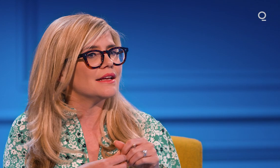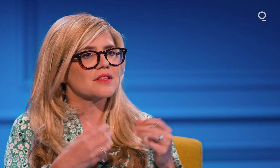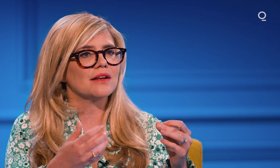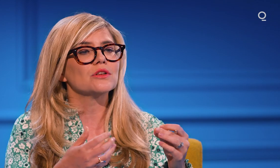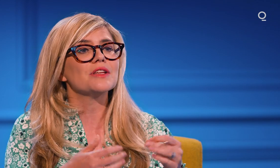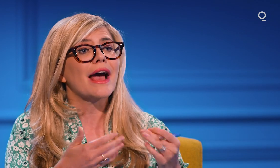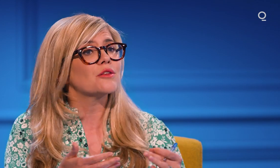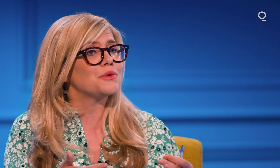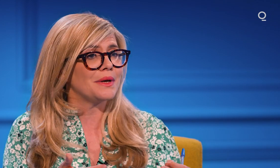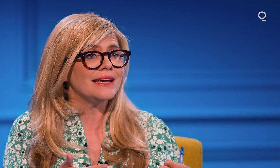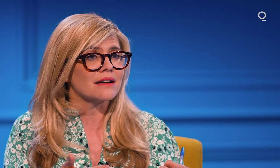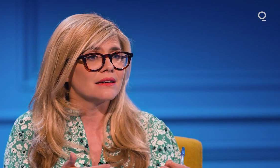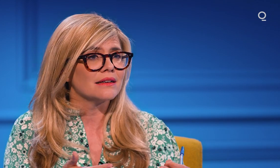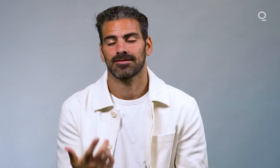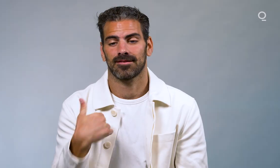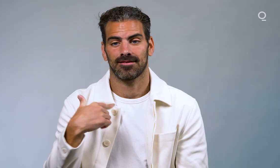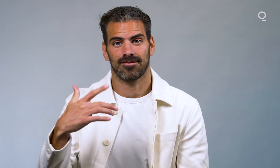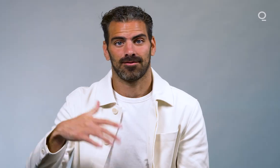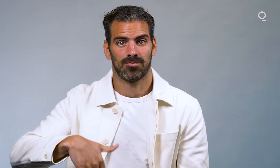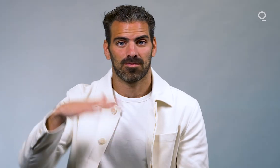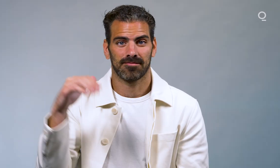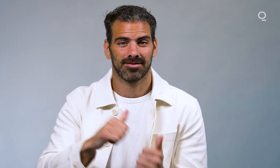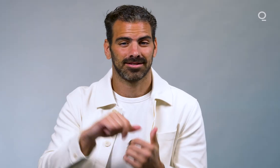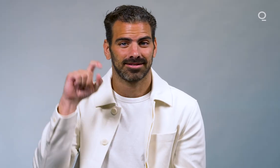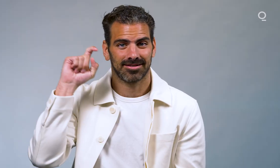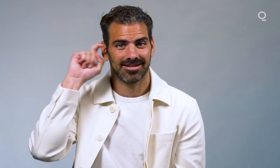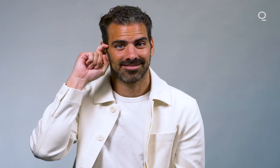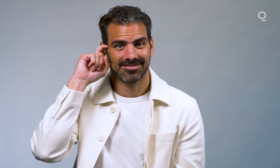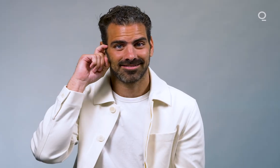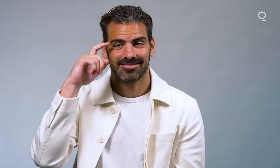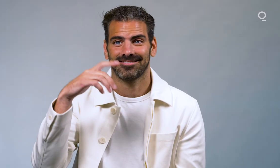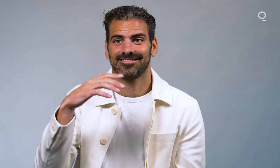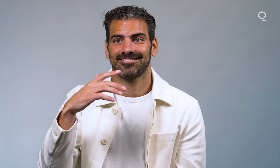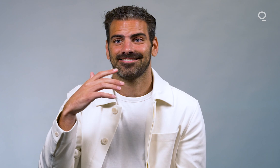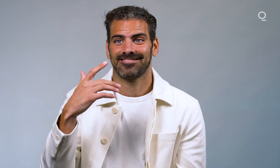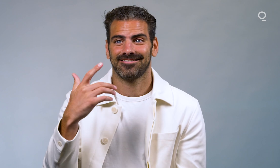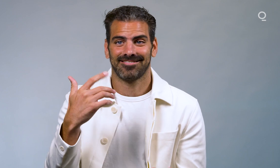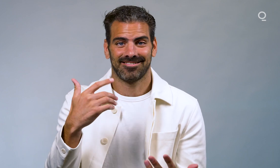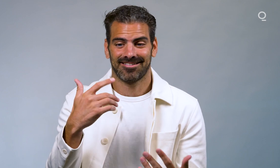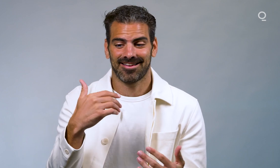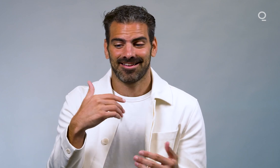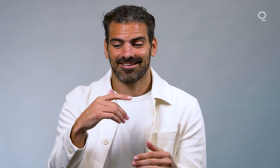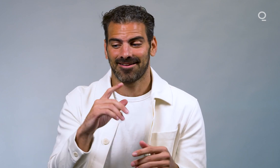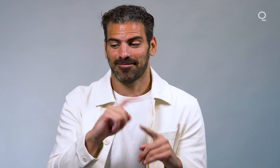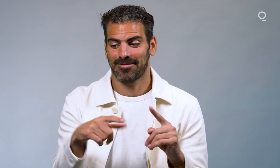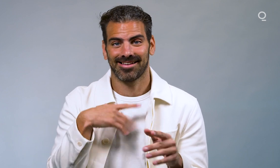any of the technology to help you hear? Well, funny enough, a lot of people don't know. I actually used hearing aids growing up.